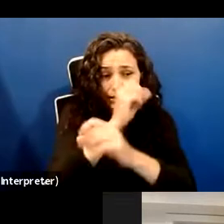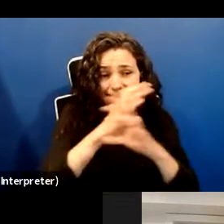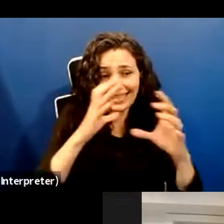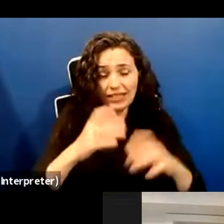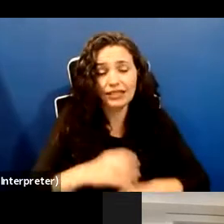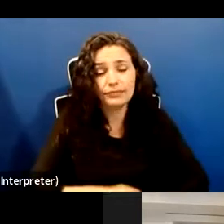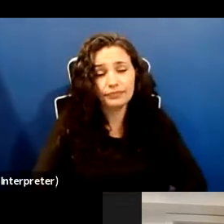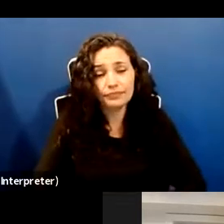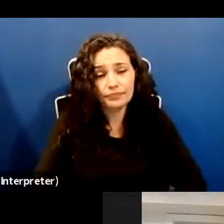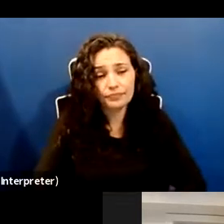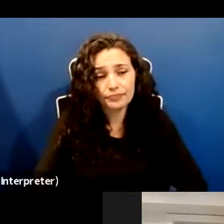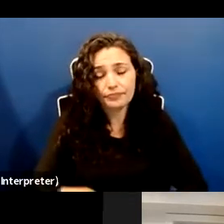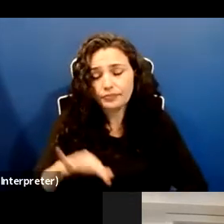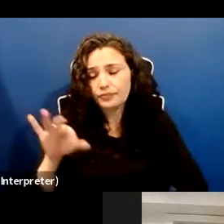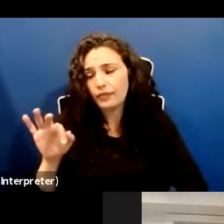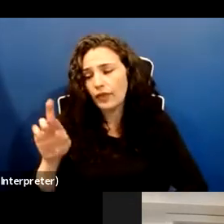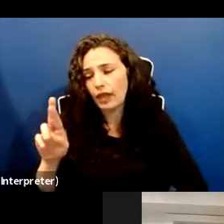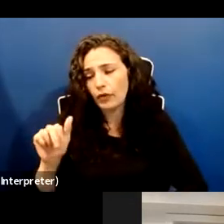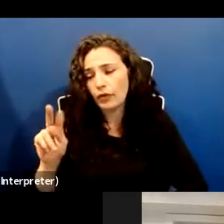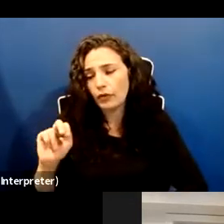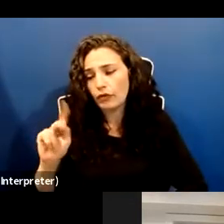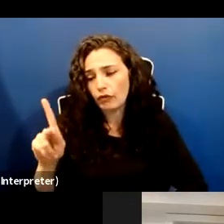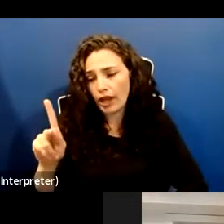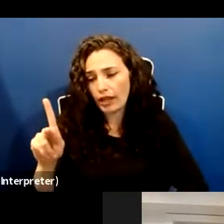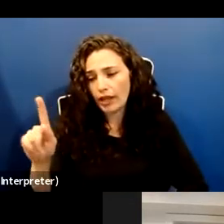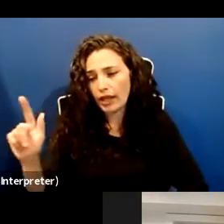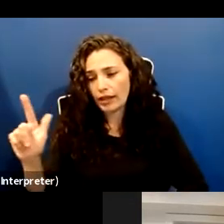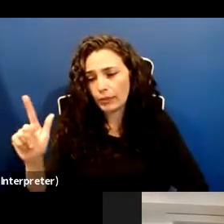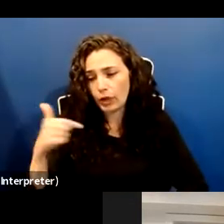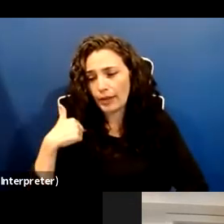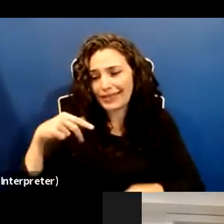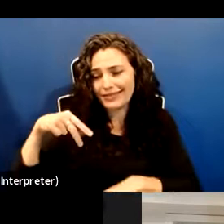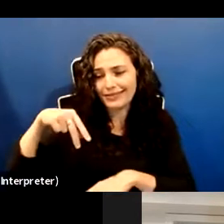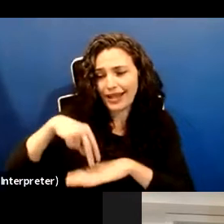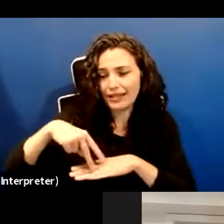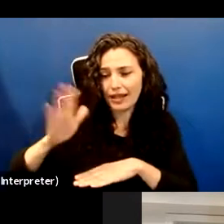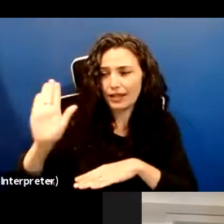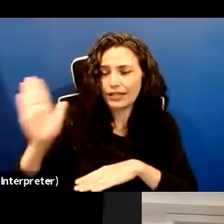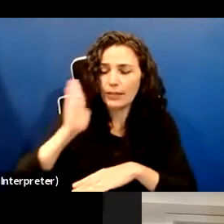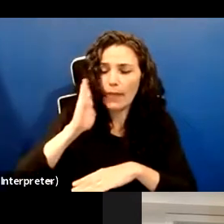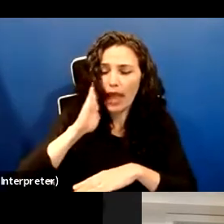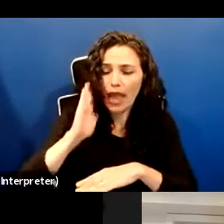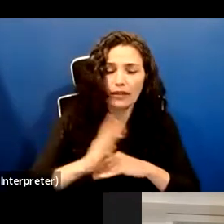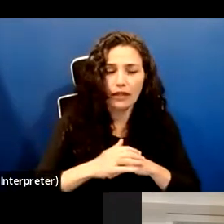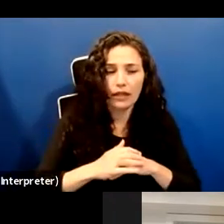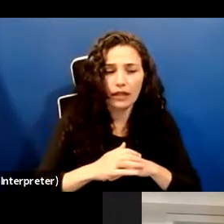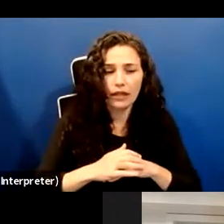you know, Frank Lautenberg, who's, you know, I'm standing at the foot of his bed or depending on who's doing the clinical trial, there are just so many.